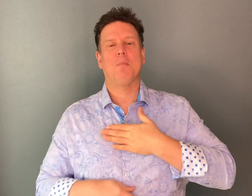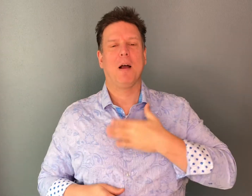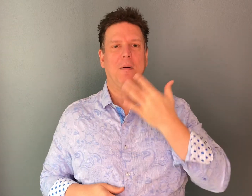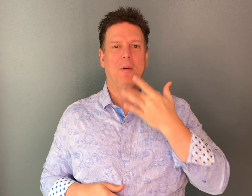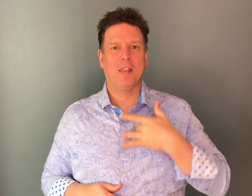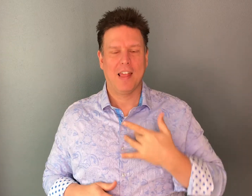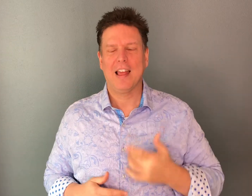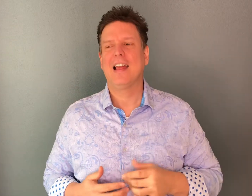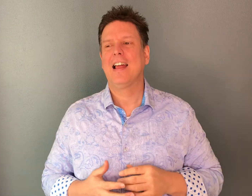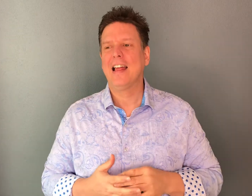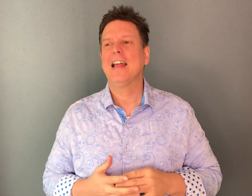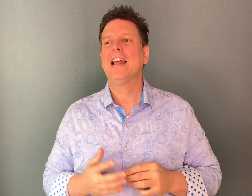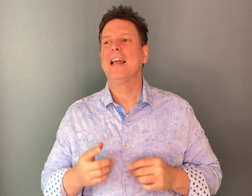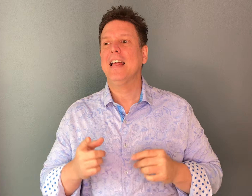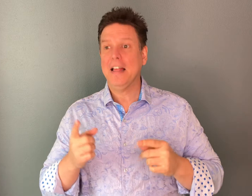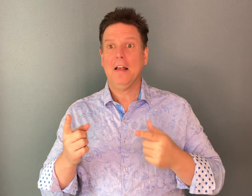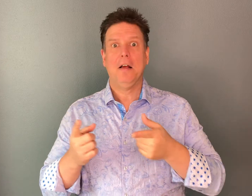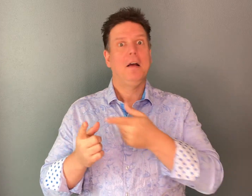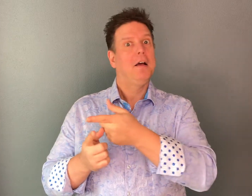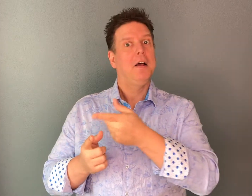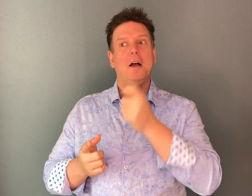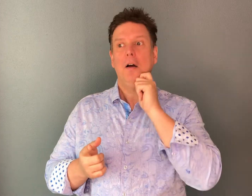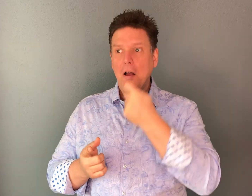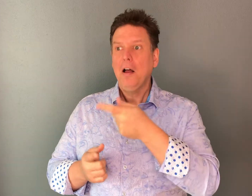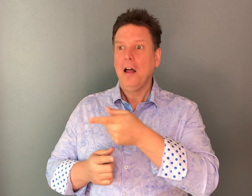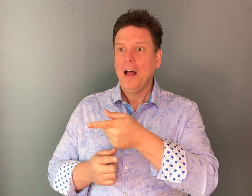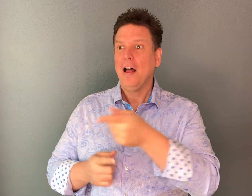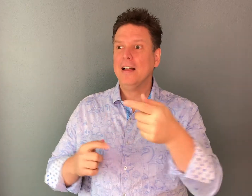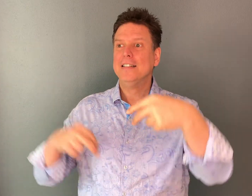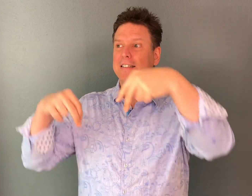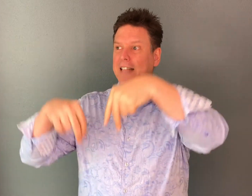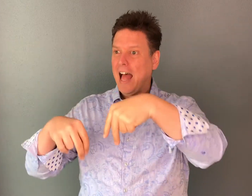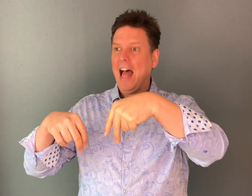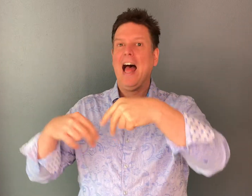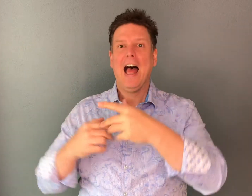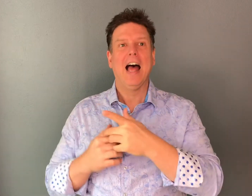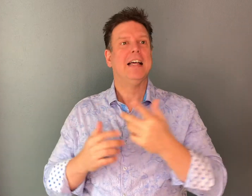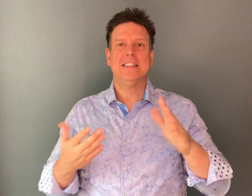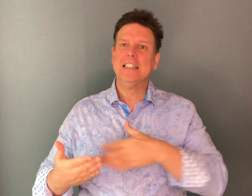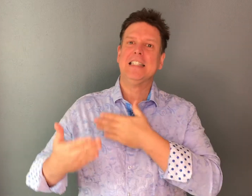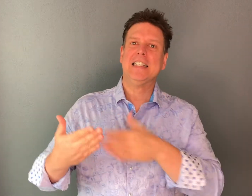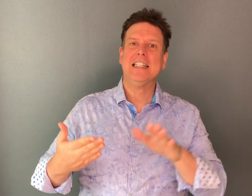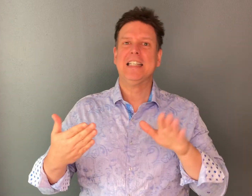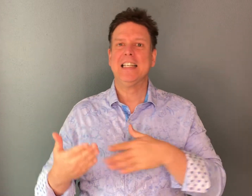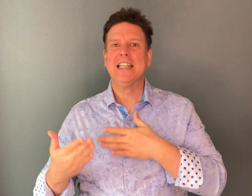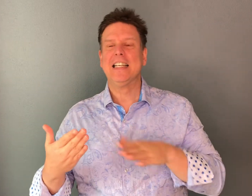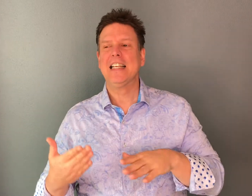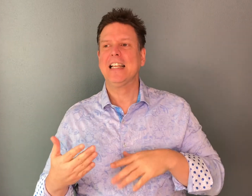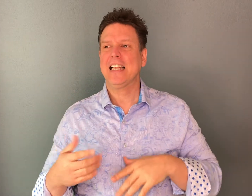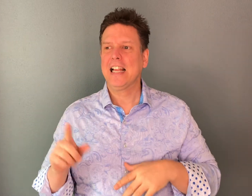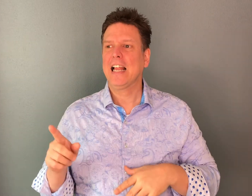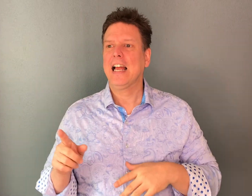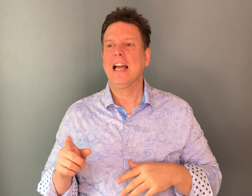birthday the day after mine and it was really cool he they stood up there and